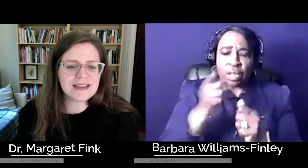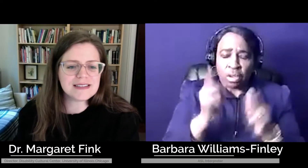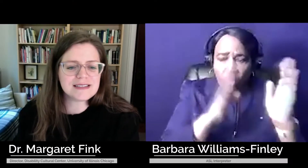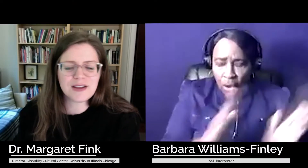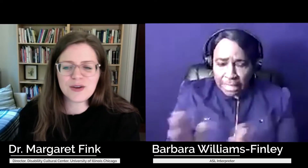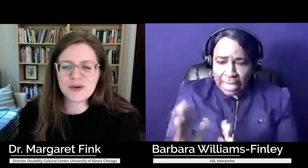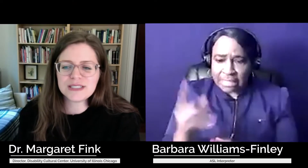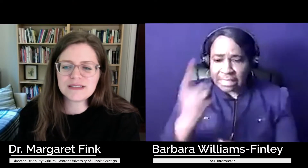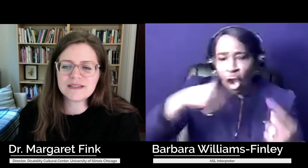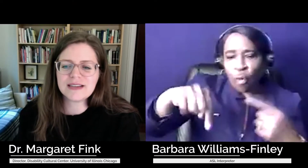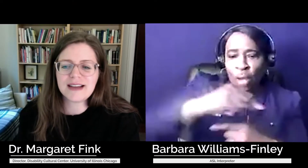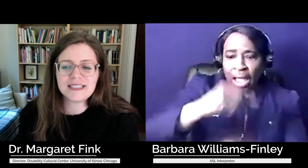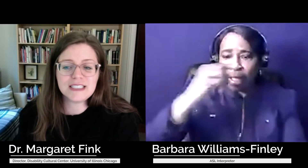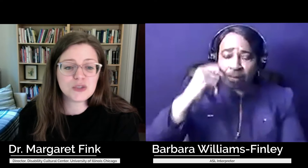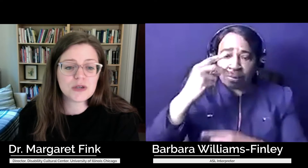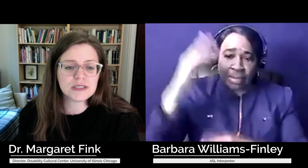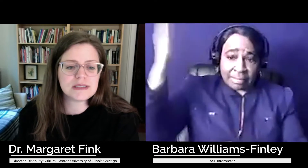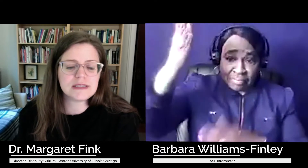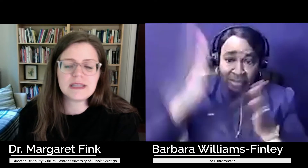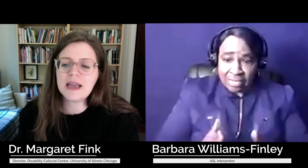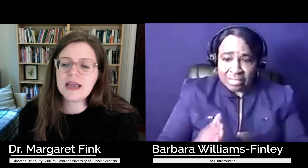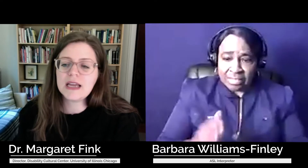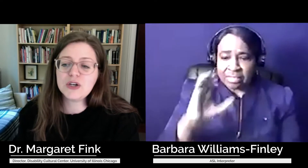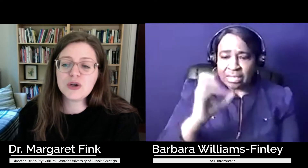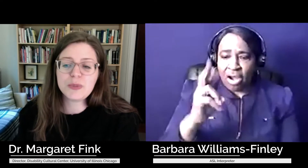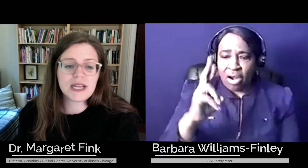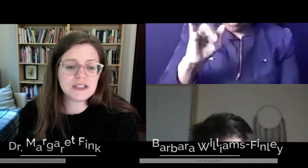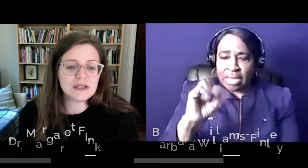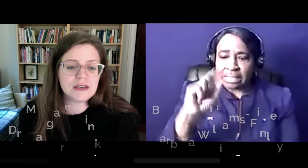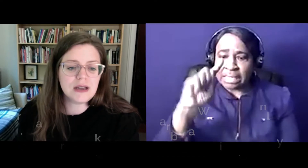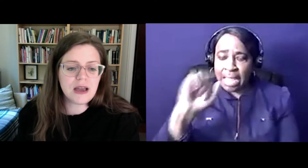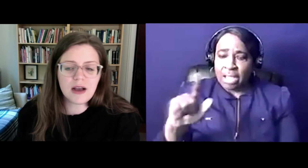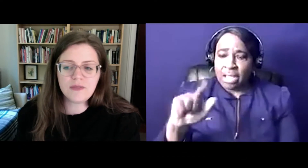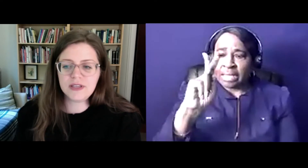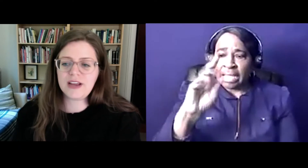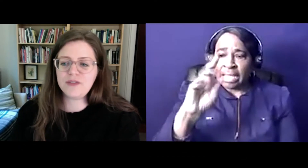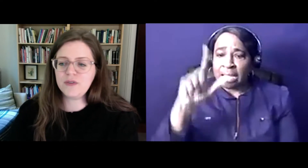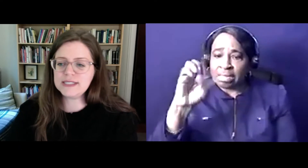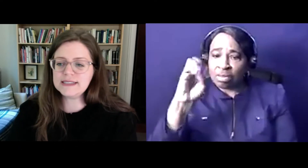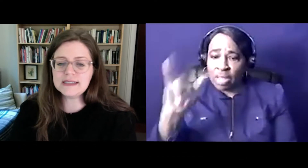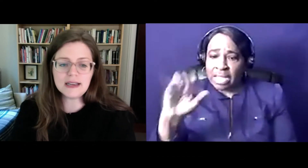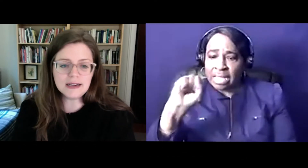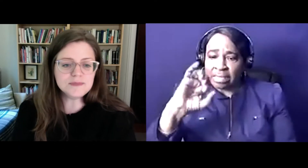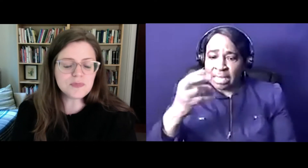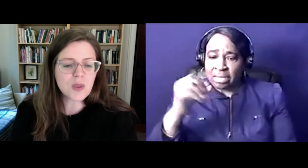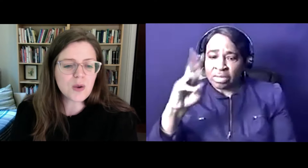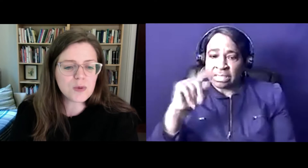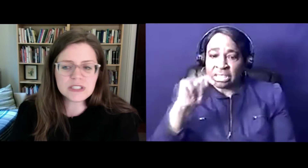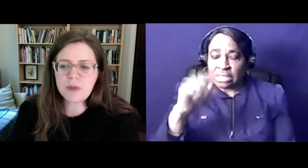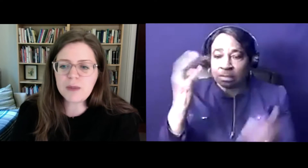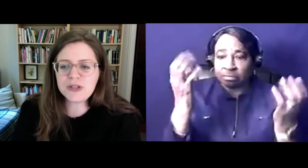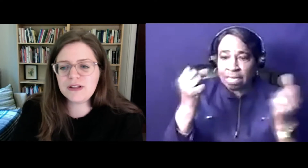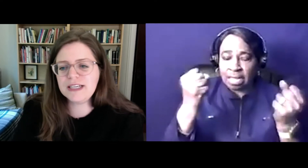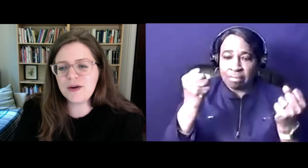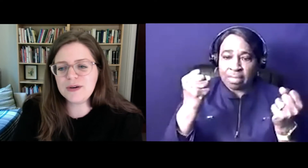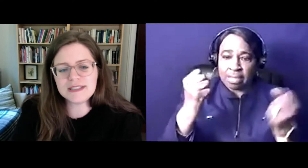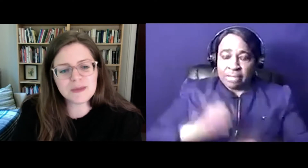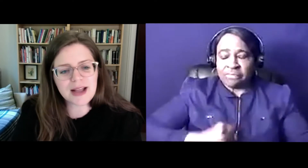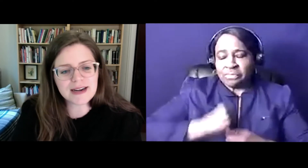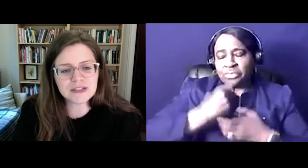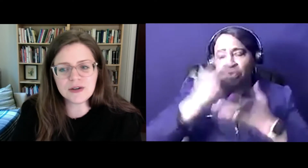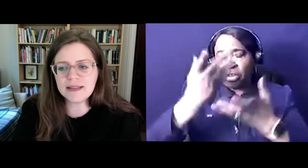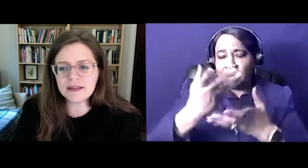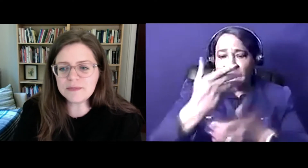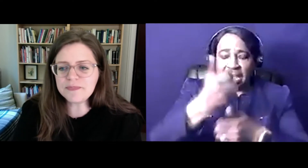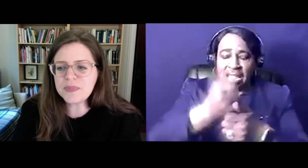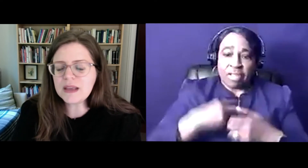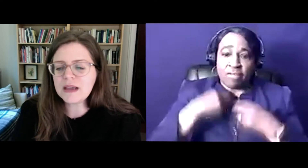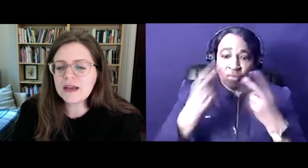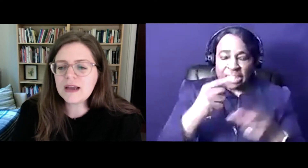Crystal Kelley Schwartz's interpretation of "Lift Every Voice and Sing," which is popularly known as the Black National Anthem.